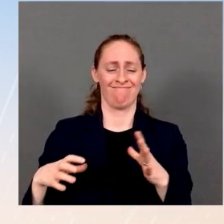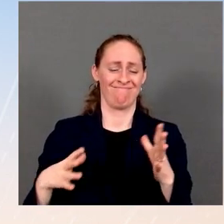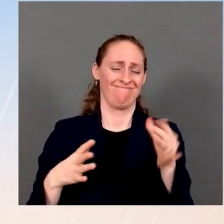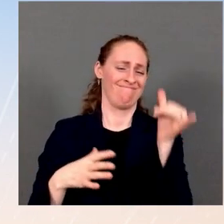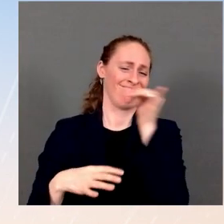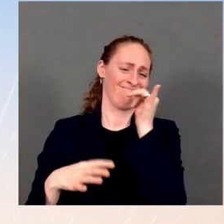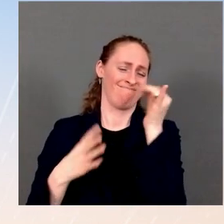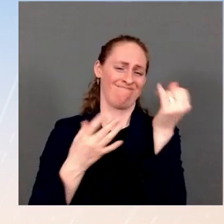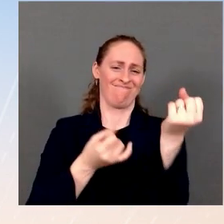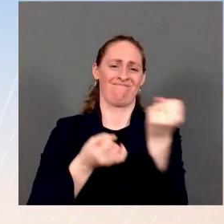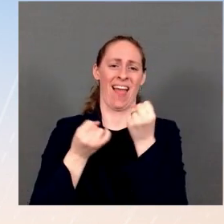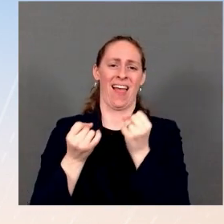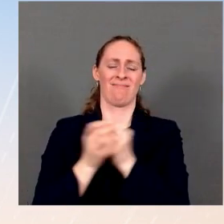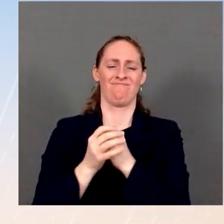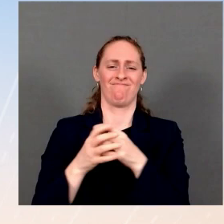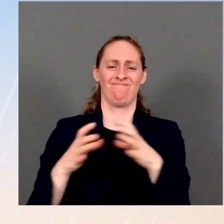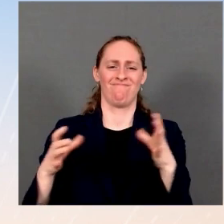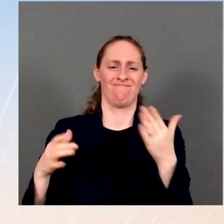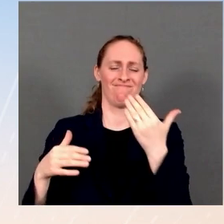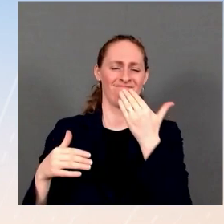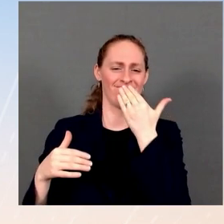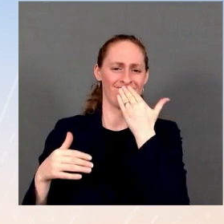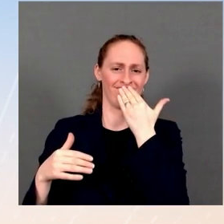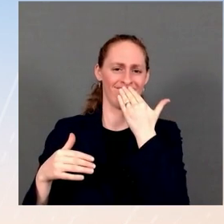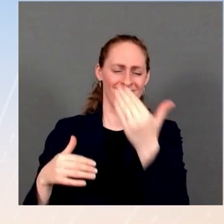over the last four weeks is now at its lowest level